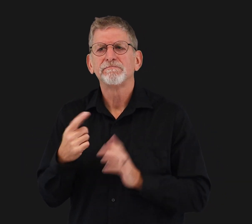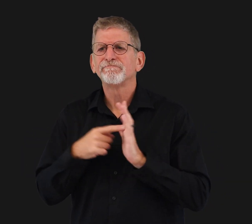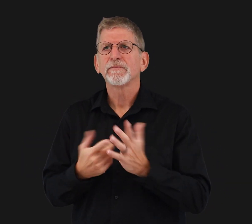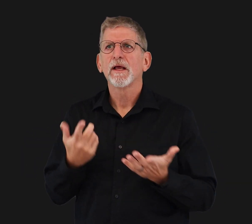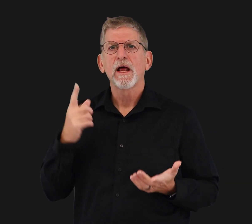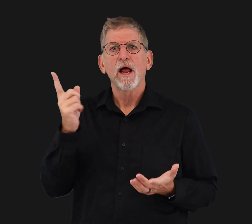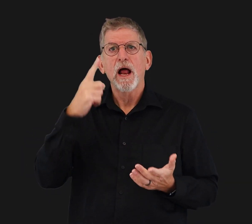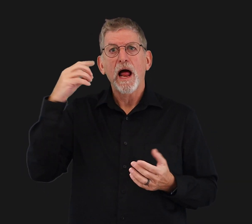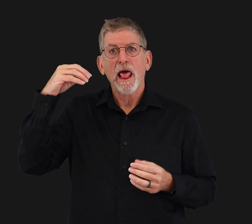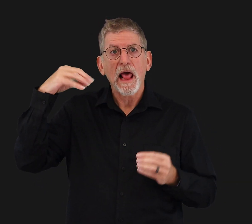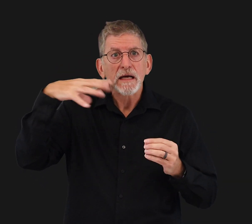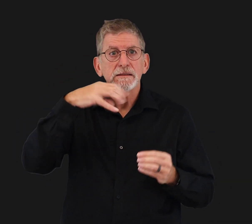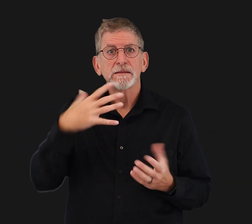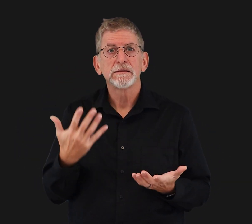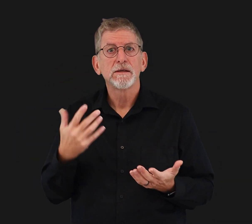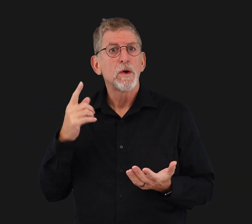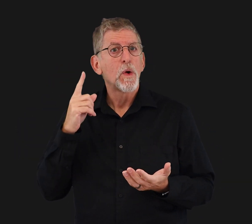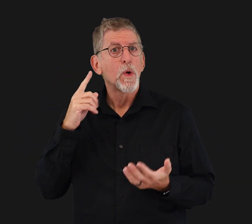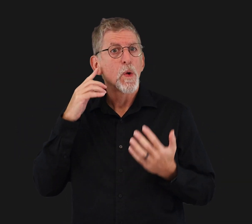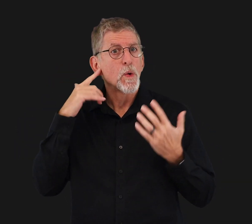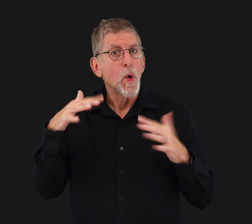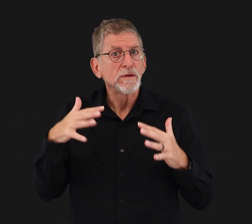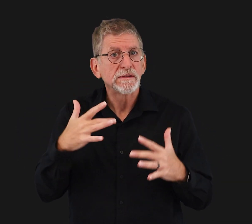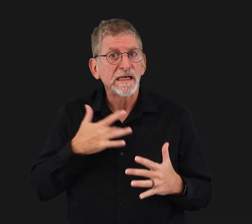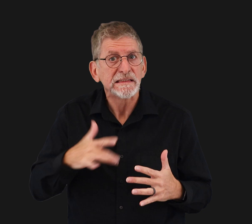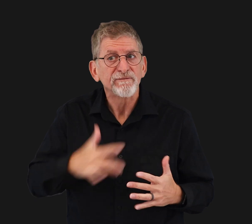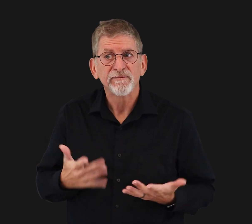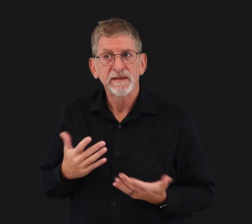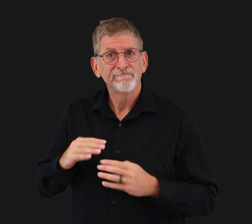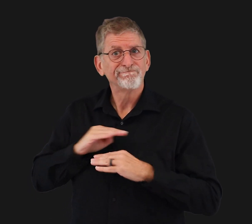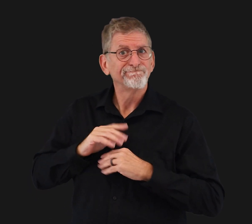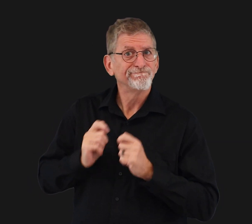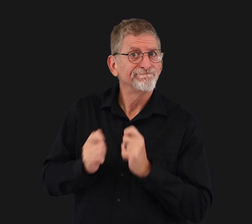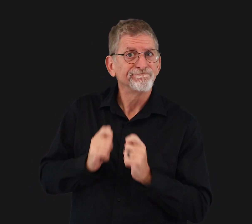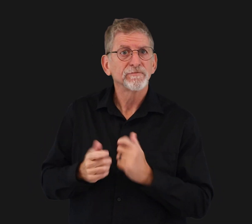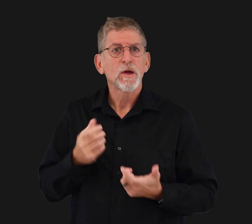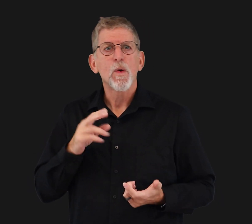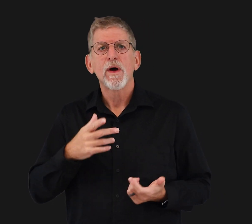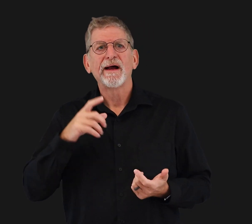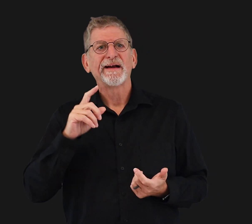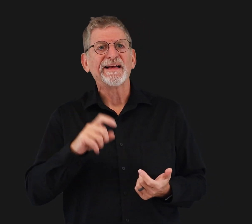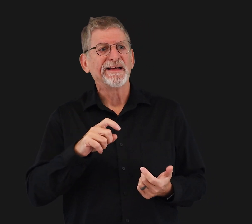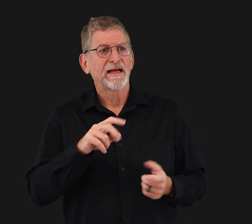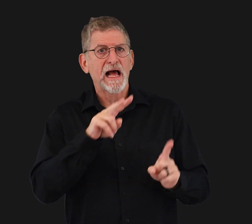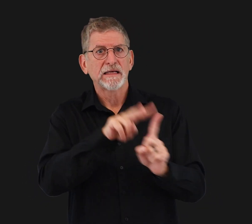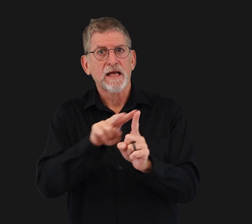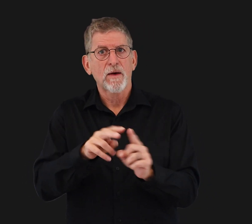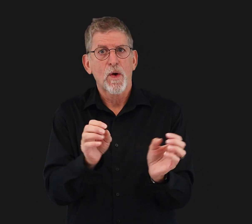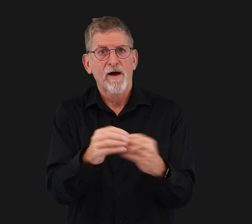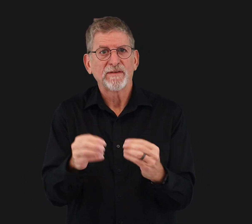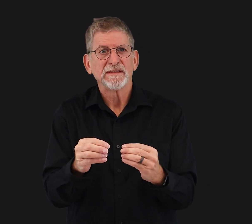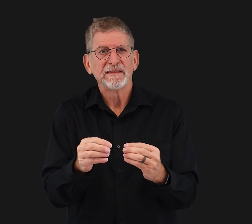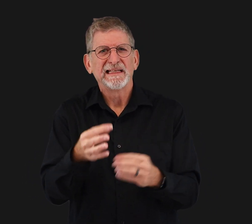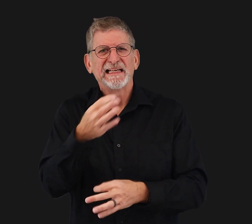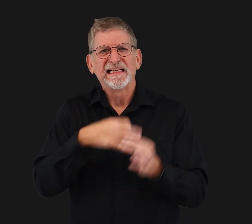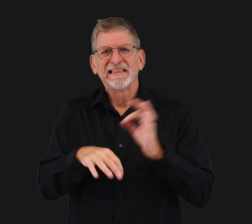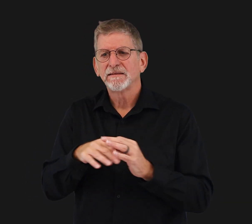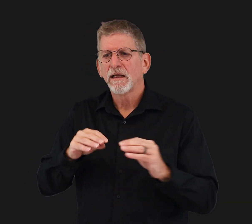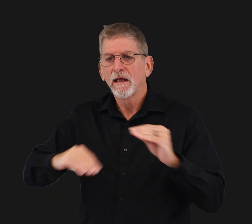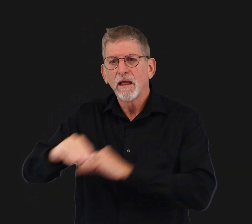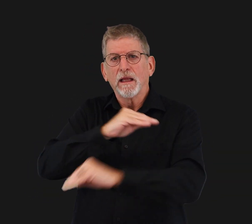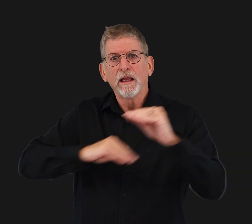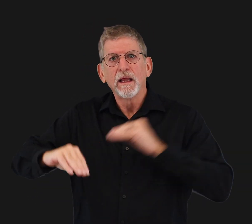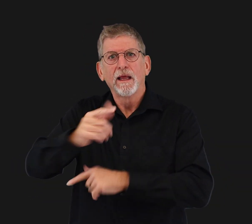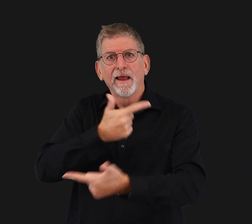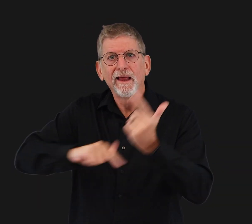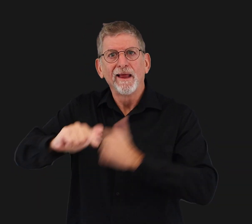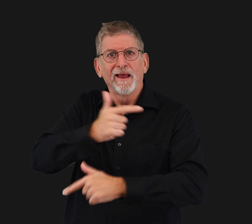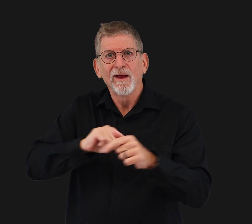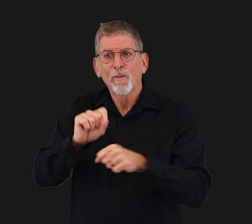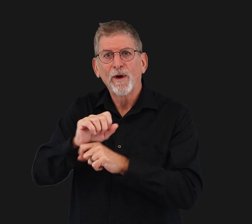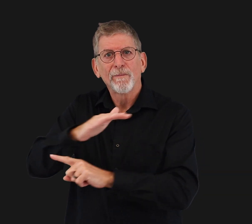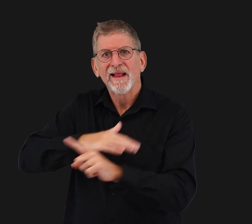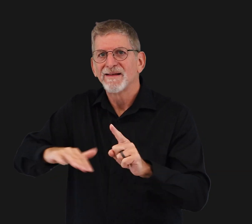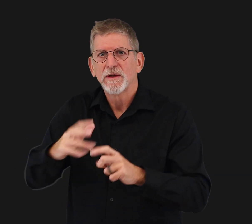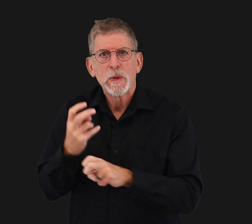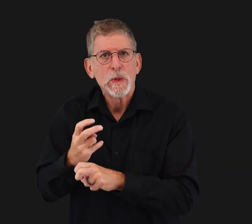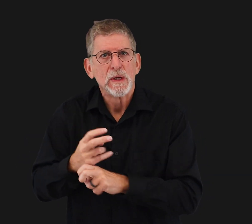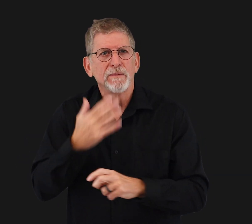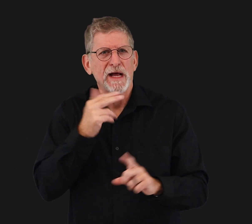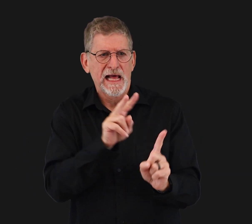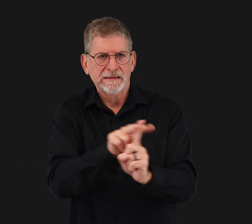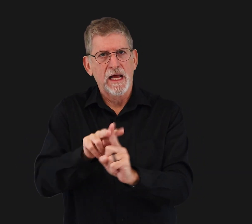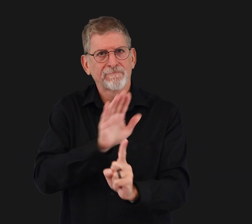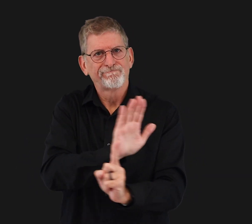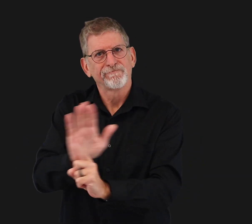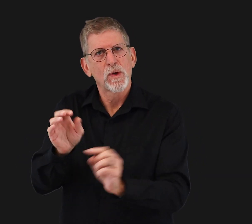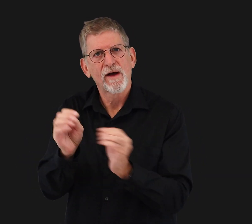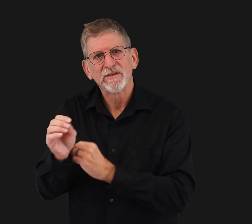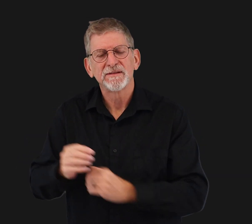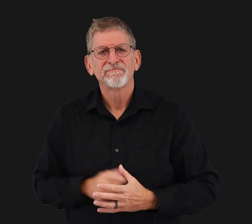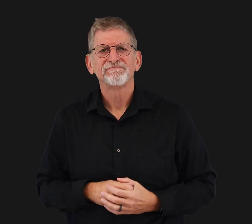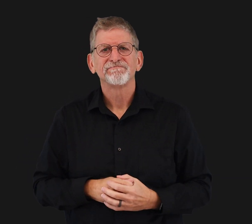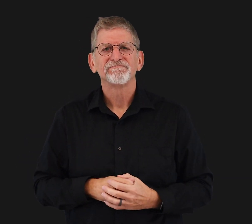(e.g., light and noise sensitivity; need for assigned offices instead of rotating workspaces)